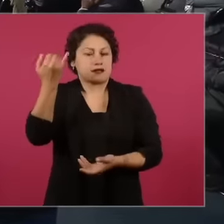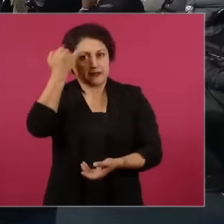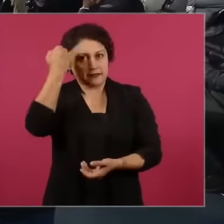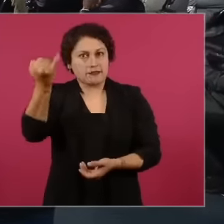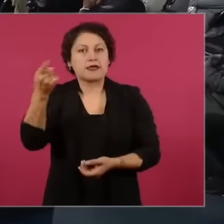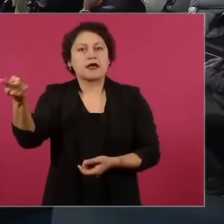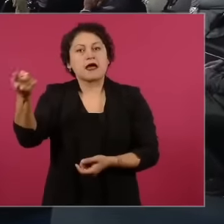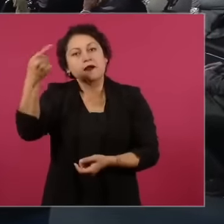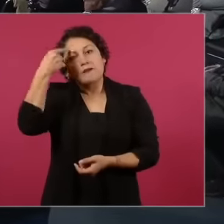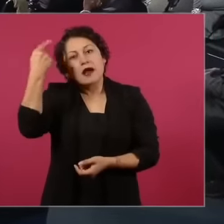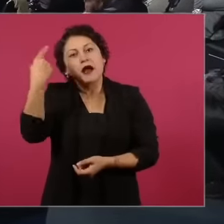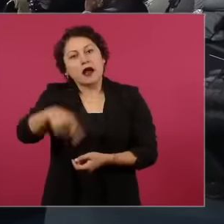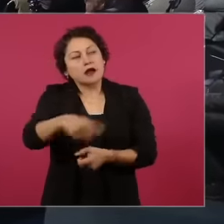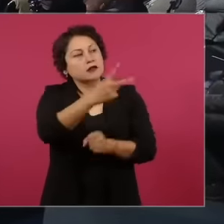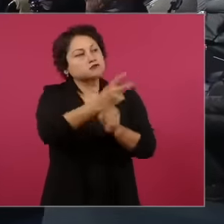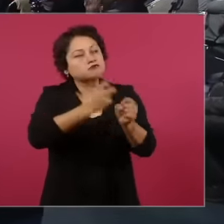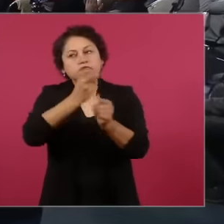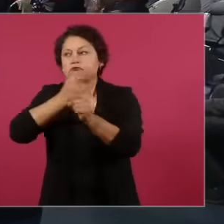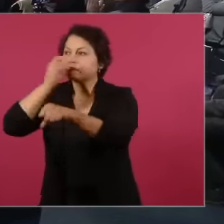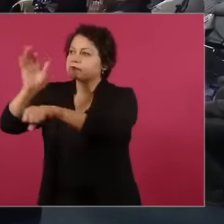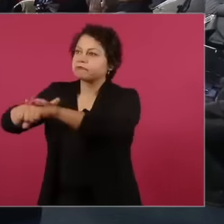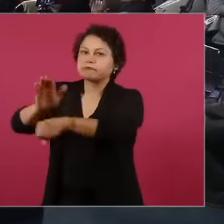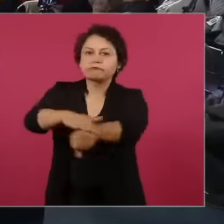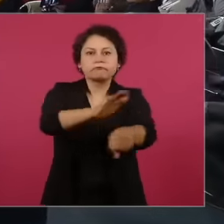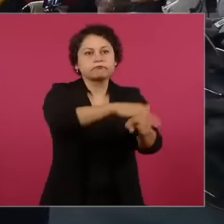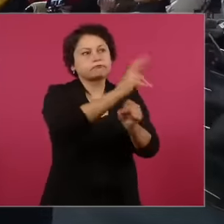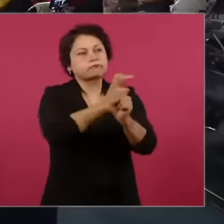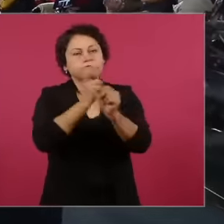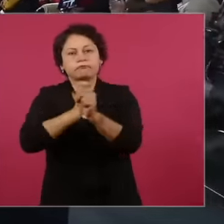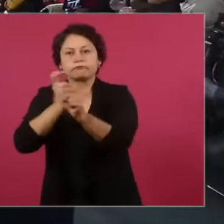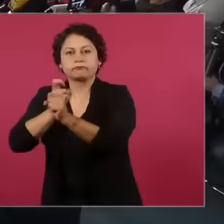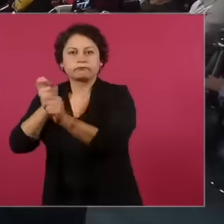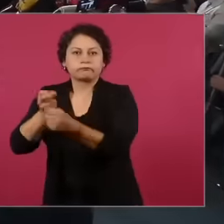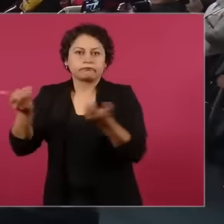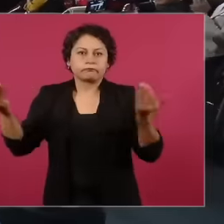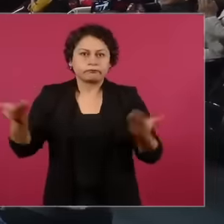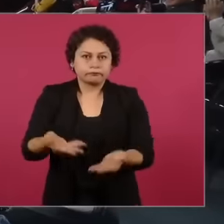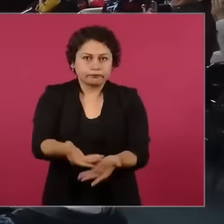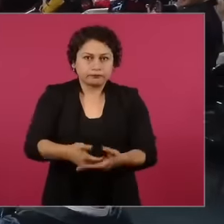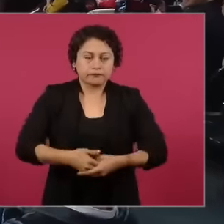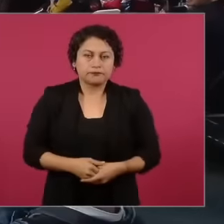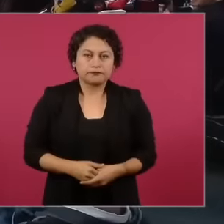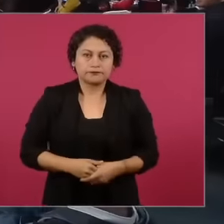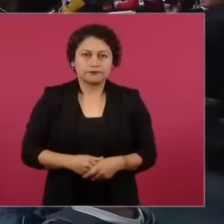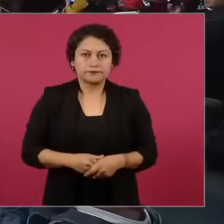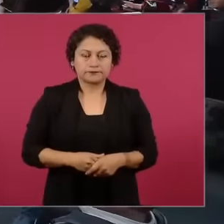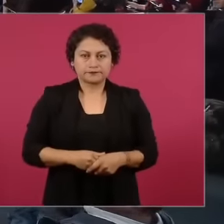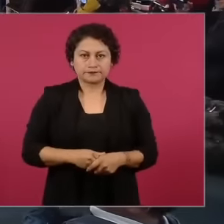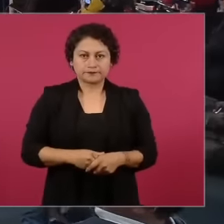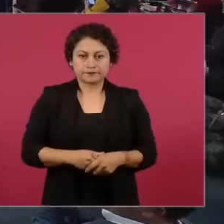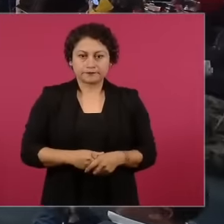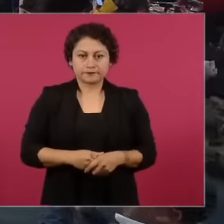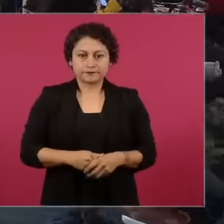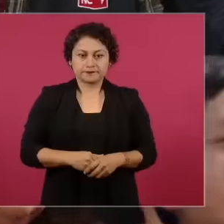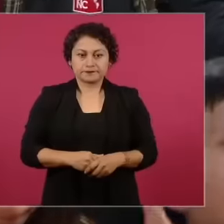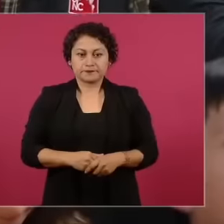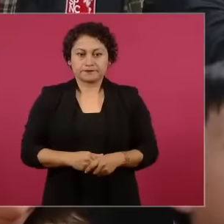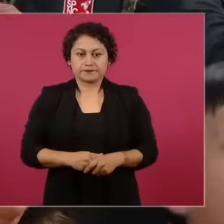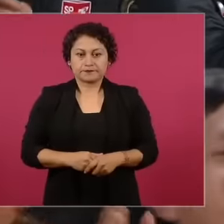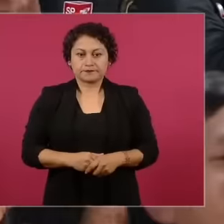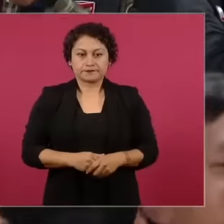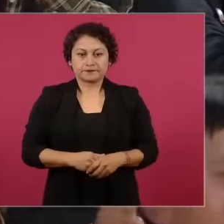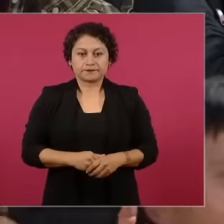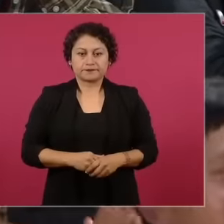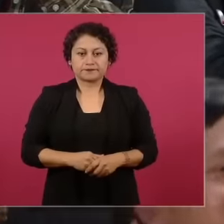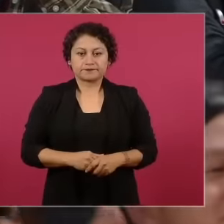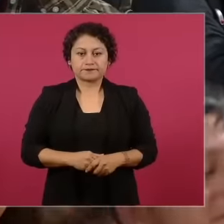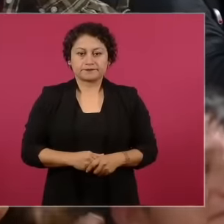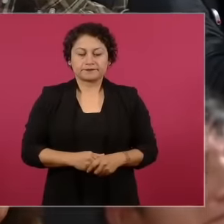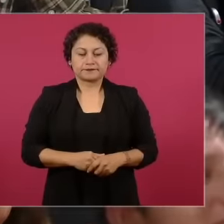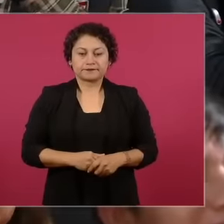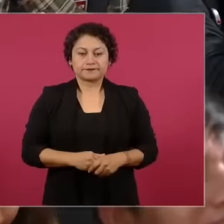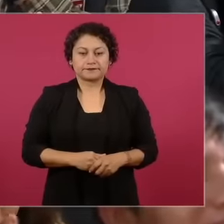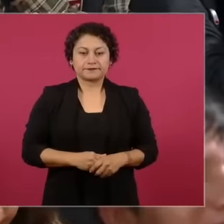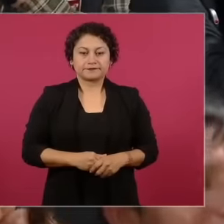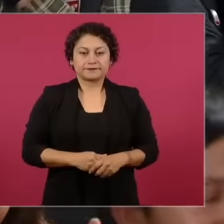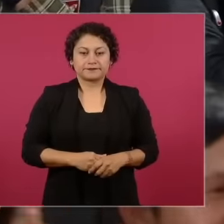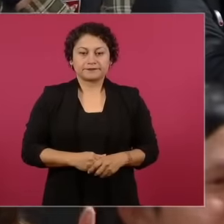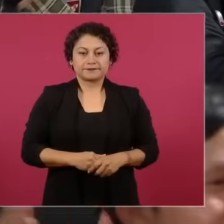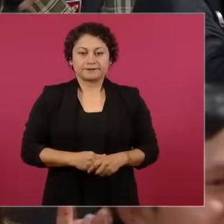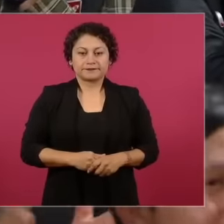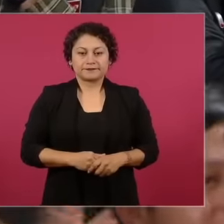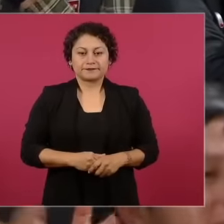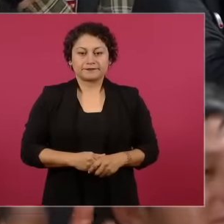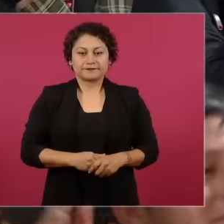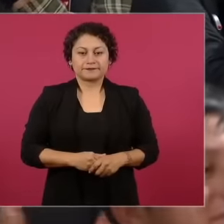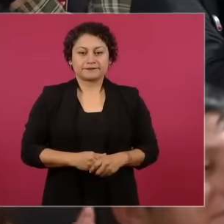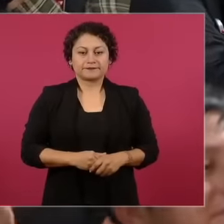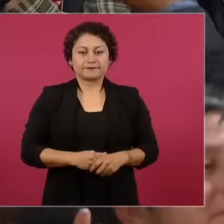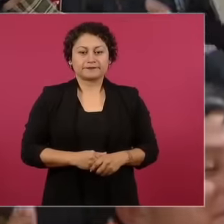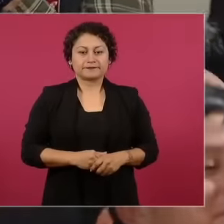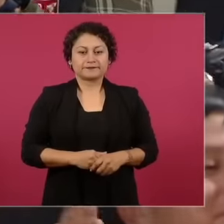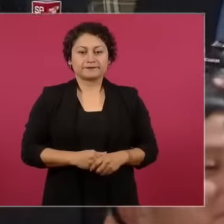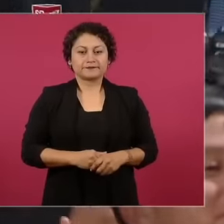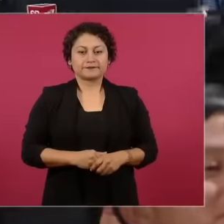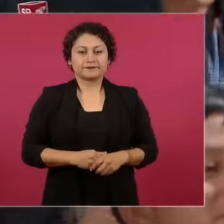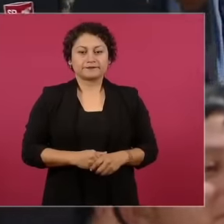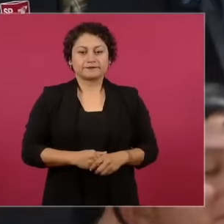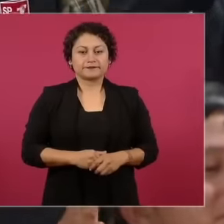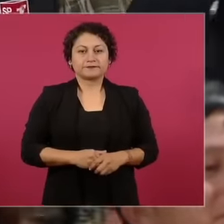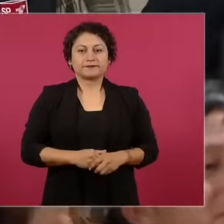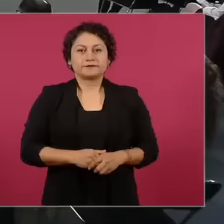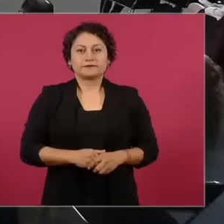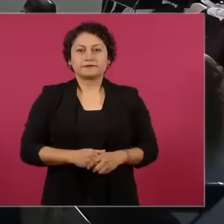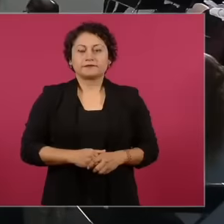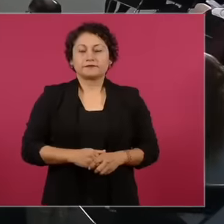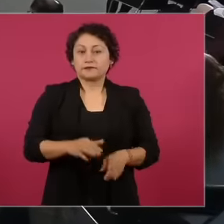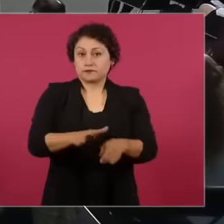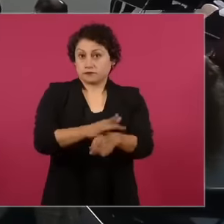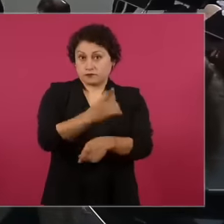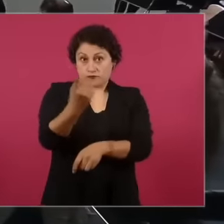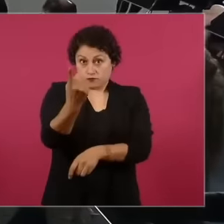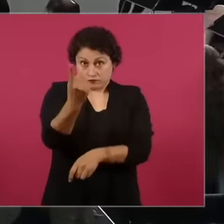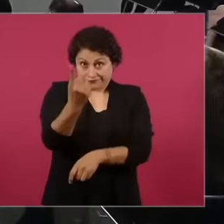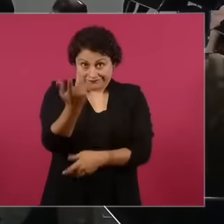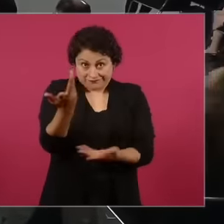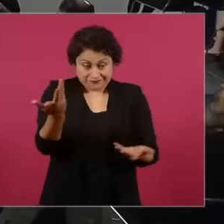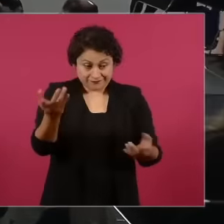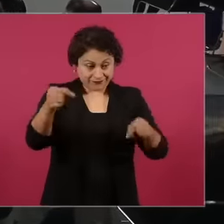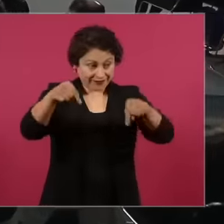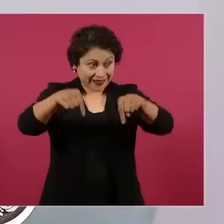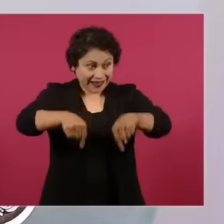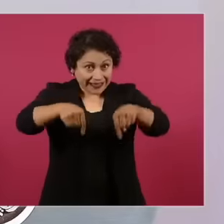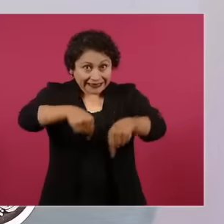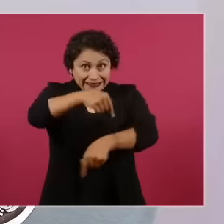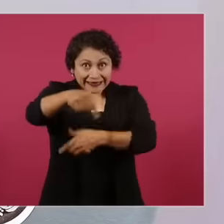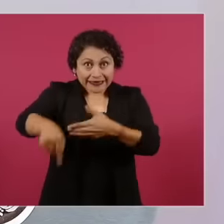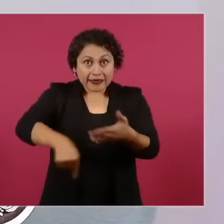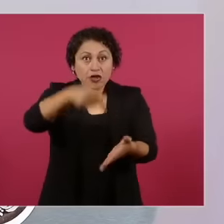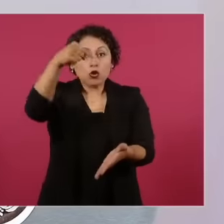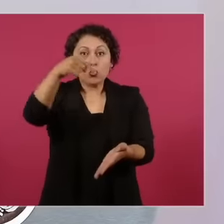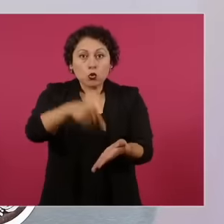invite because it is fair in this in this space where not only the defense of the rights